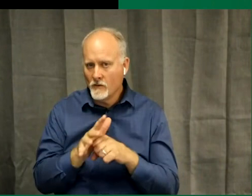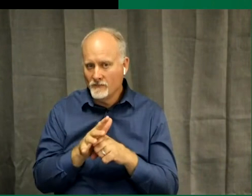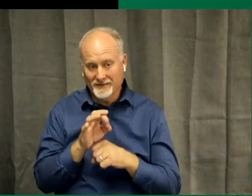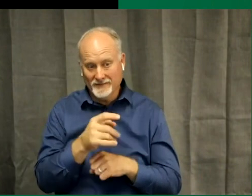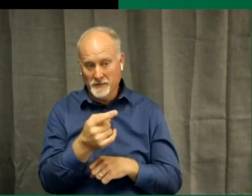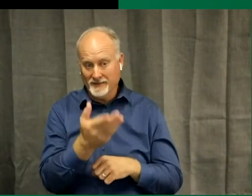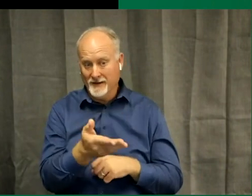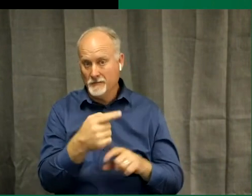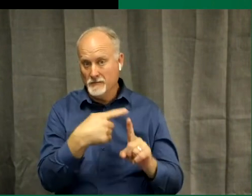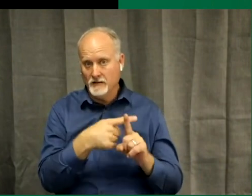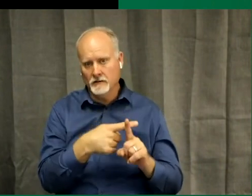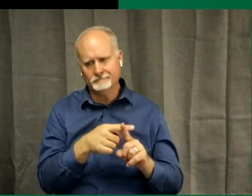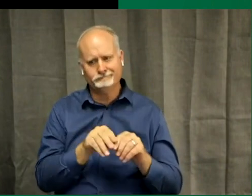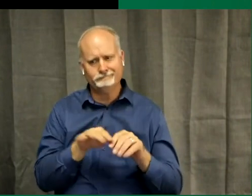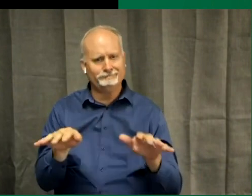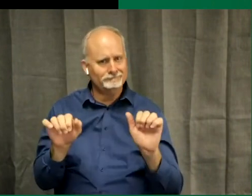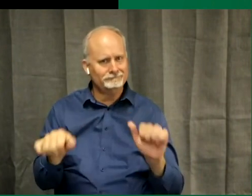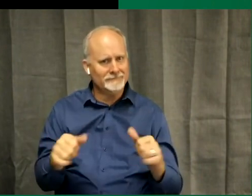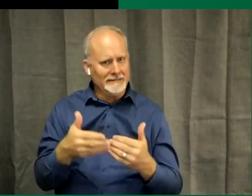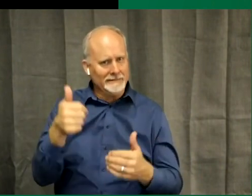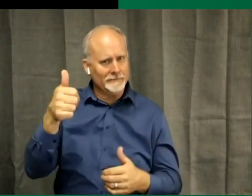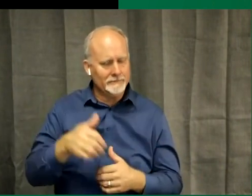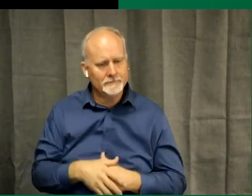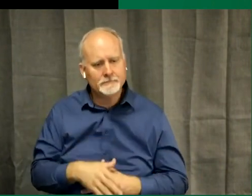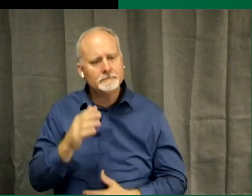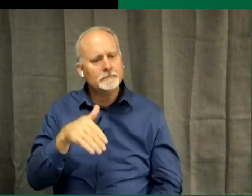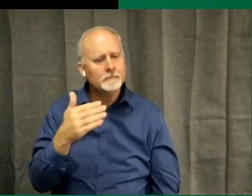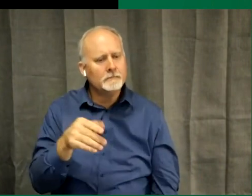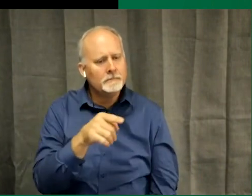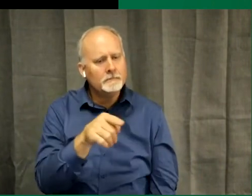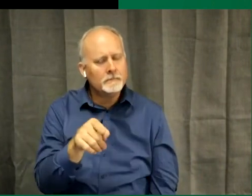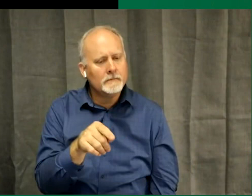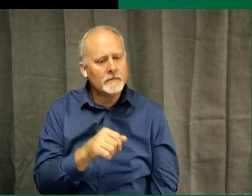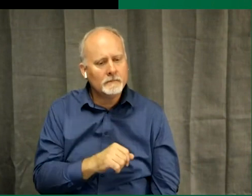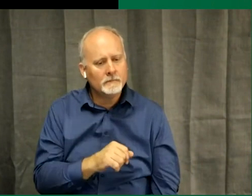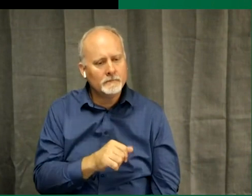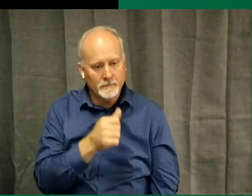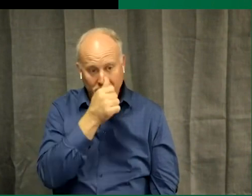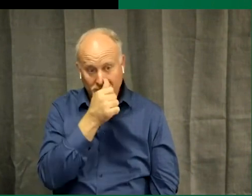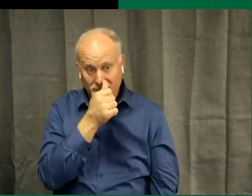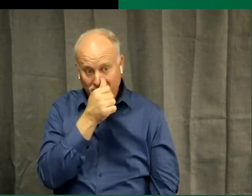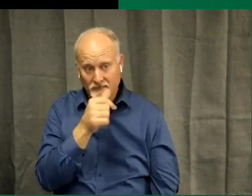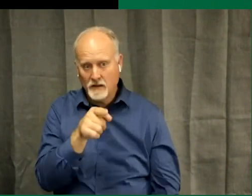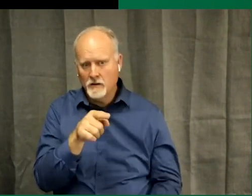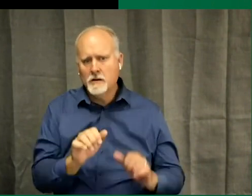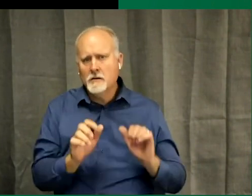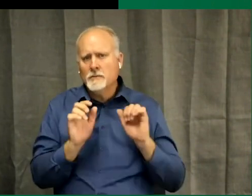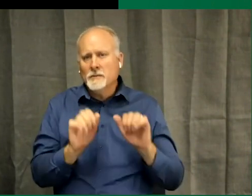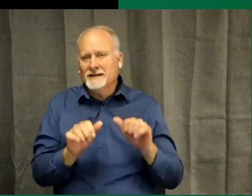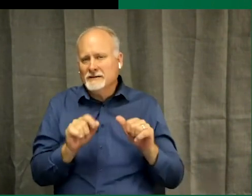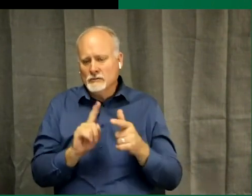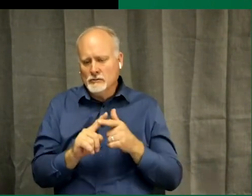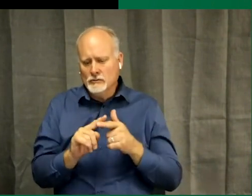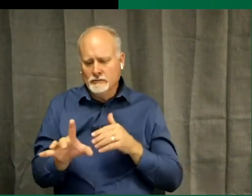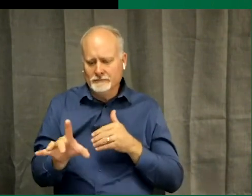coveted so on the next slide we can see that the the potential to come in contact with covid really